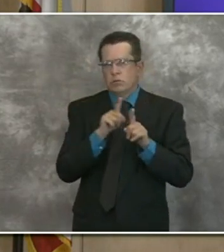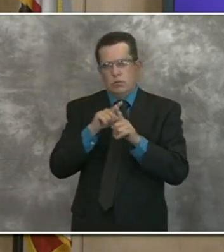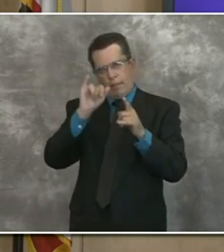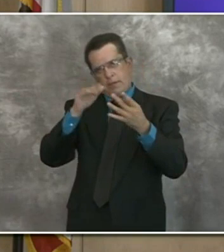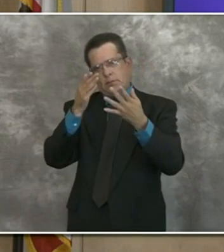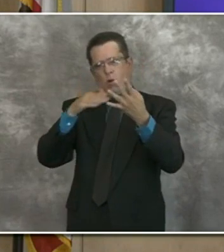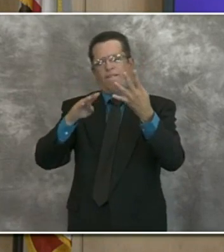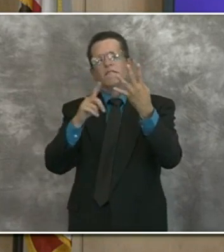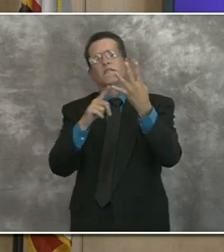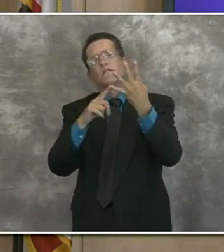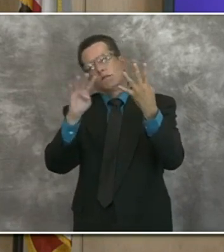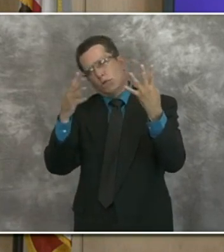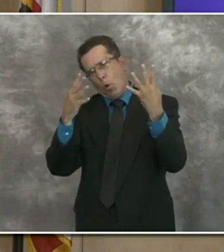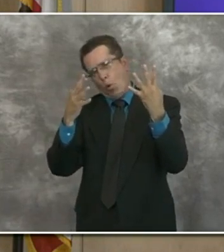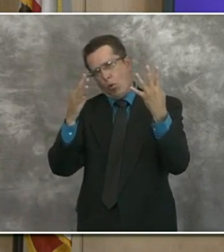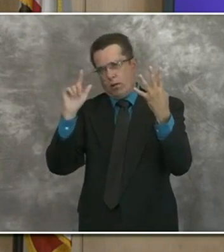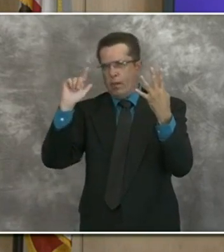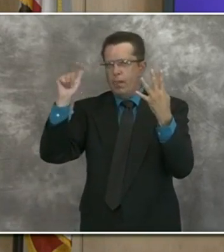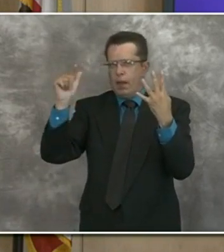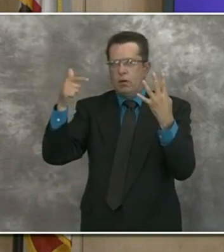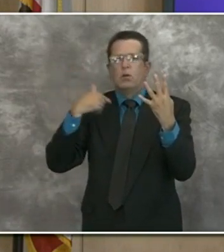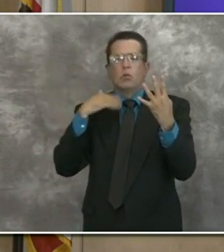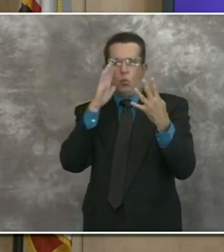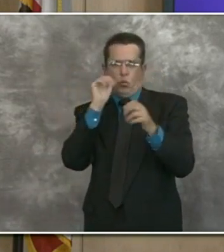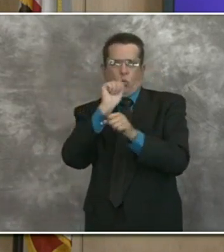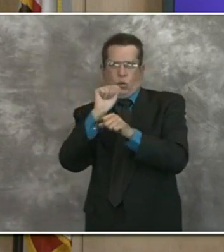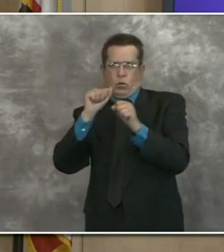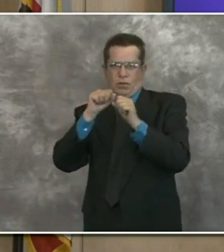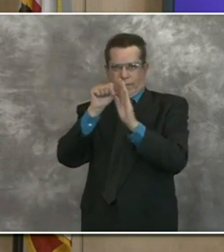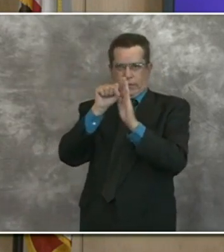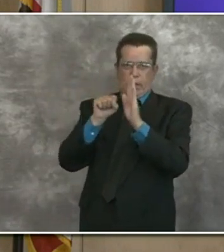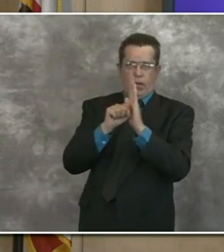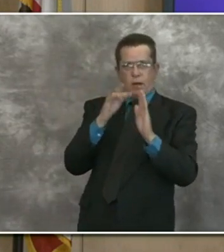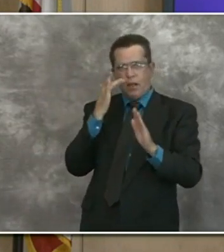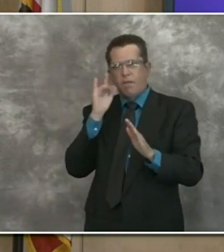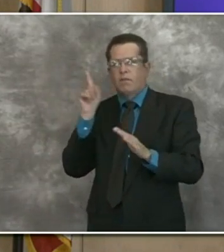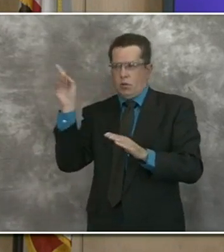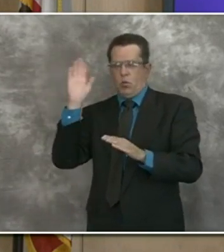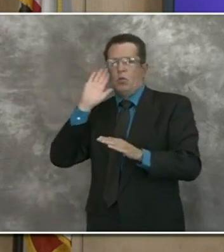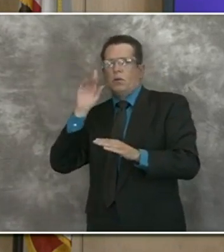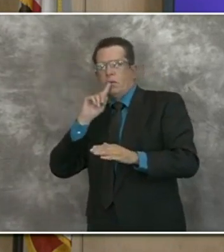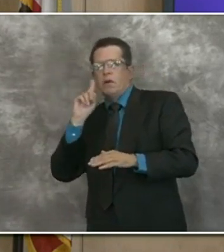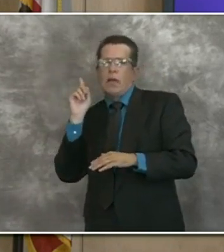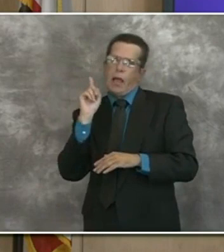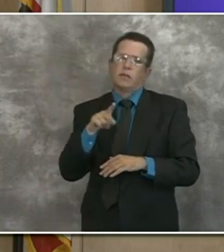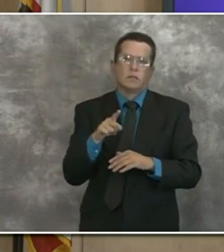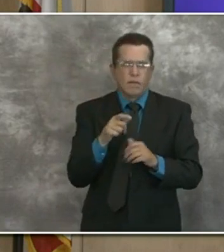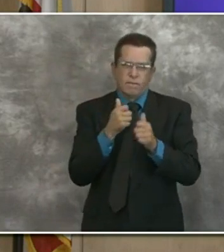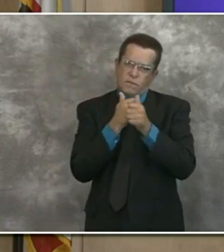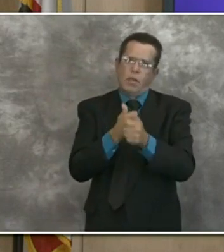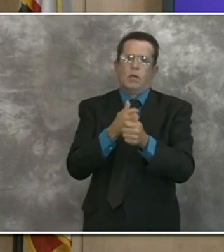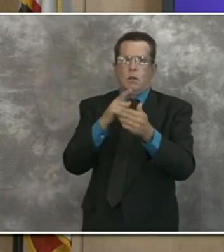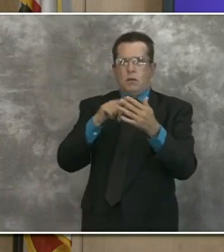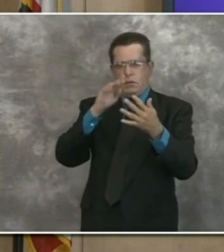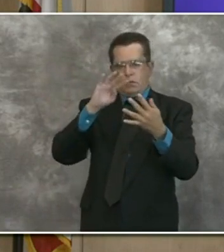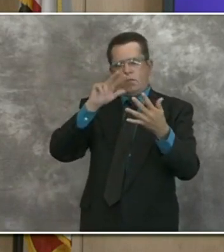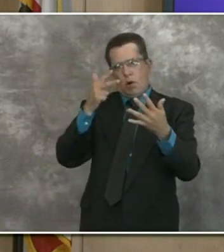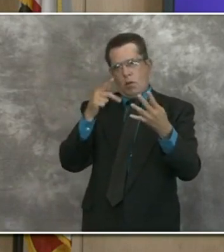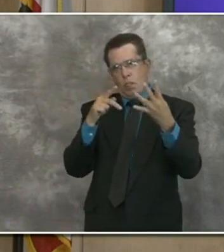BUSINESSES. MOVIE THEATERS AND THEN CONVENTIONS AND CONCERTS ARE THE ONES THAT HAVE BEEN TALKED ABOUT IN STAGE 4. I WILL CONTINUE TO STAND BY AND